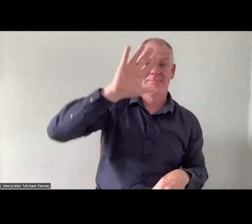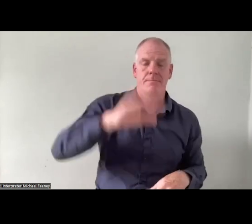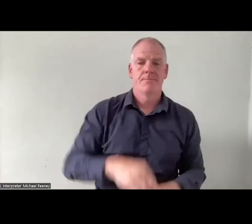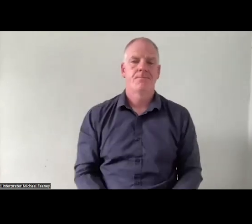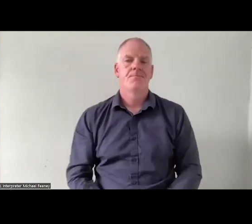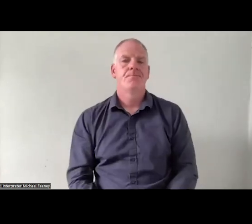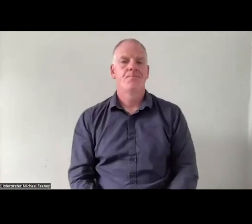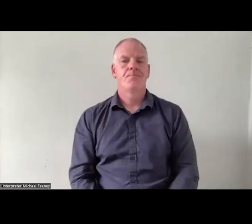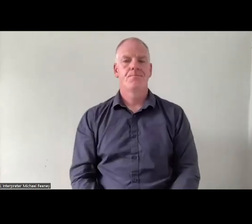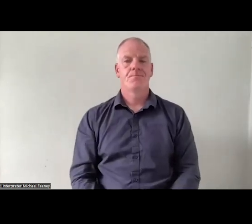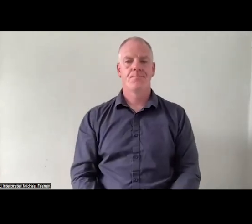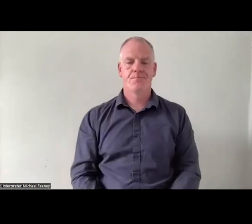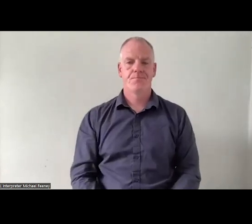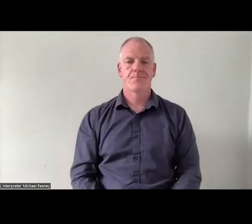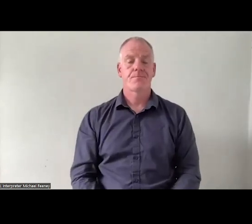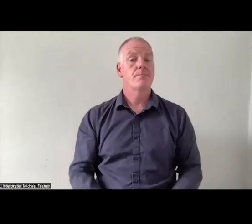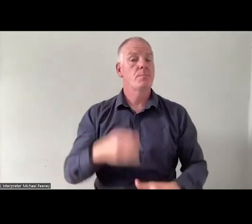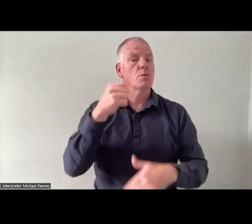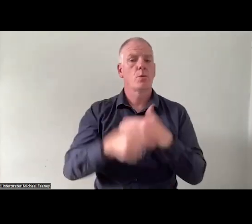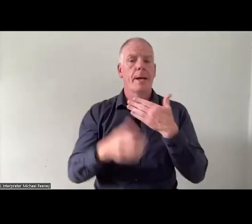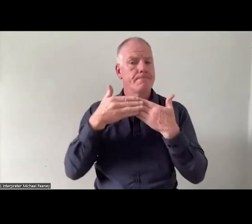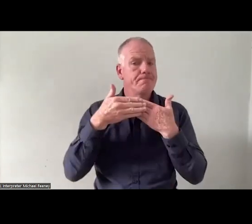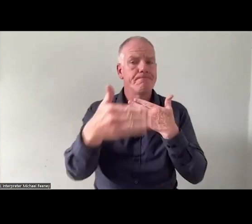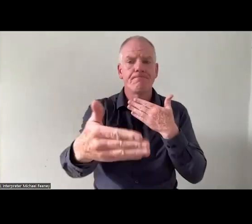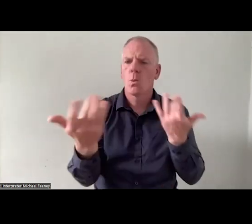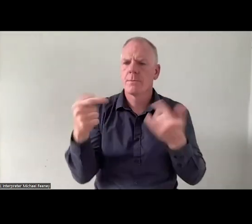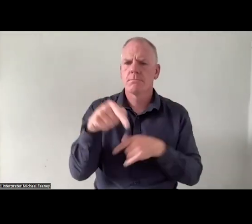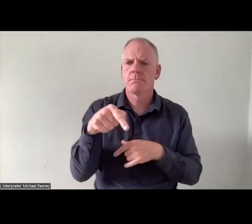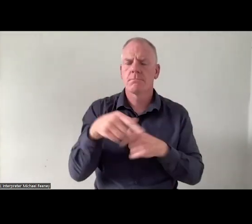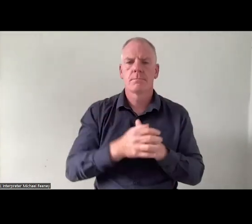So, today's webinar